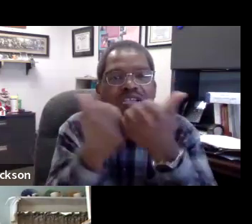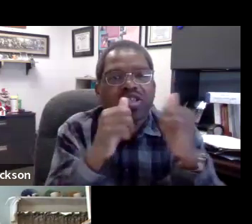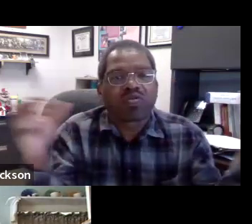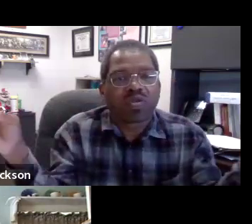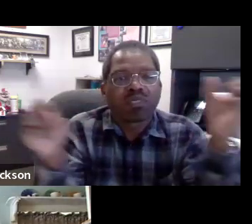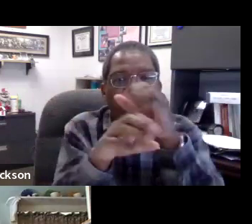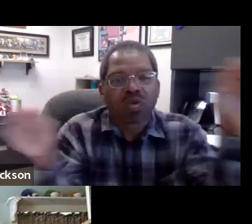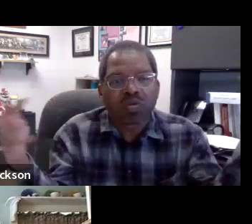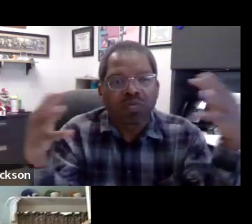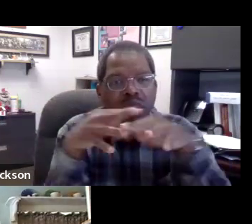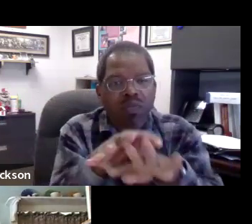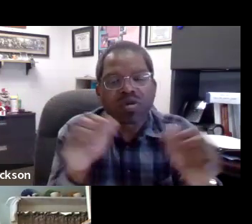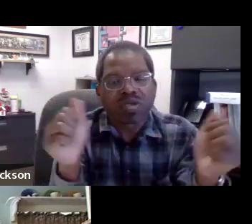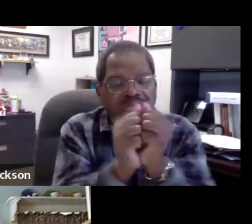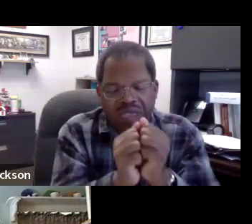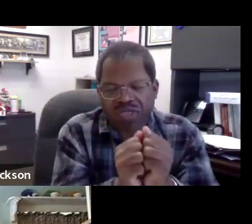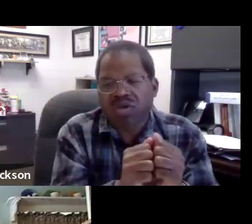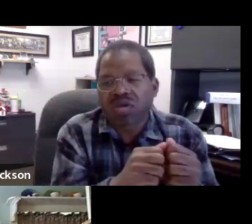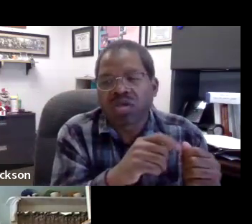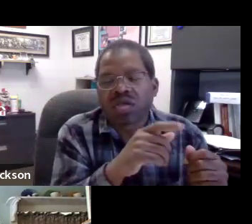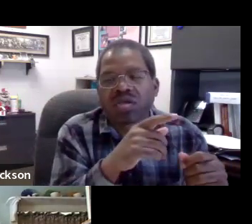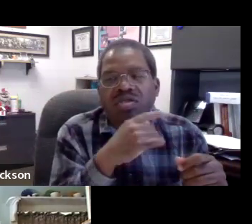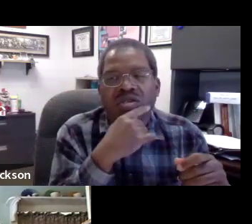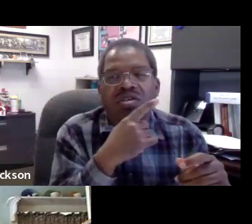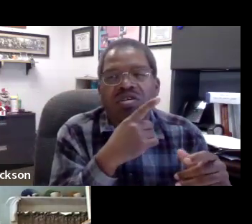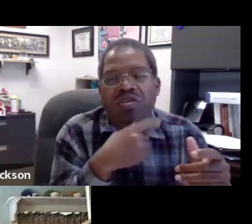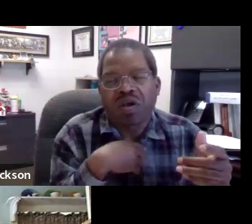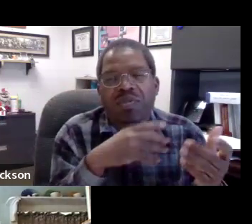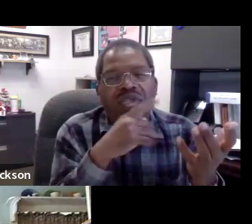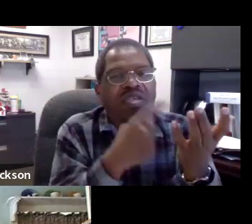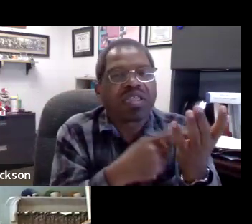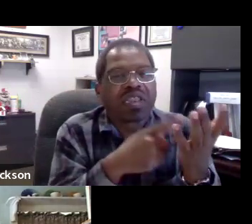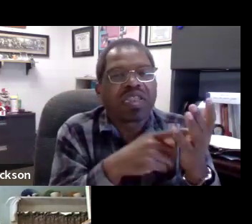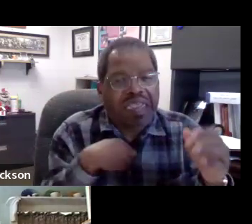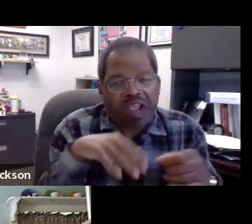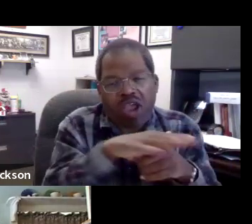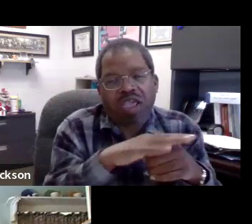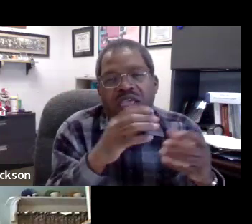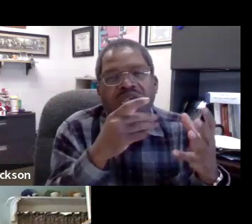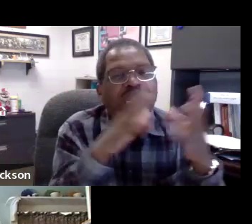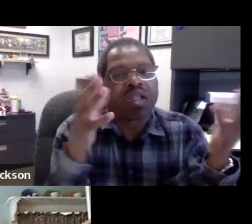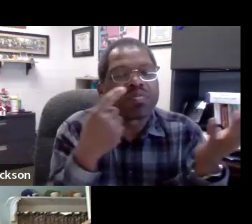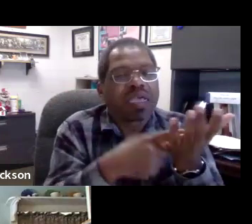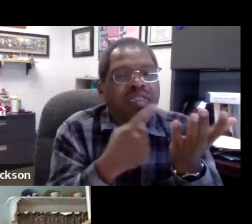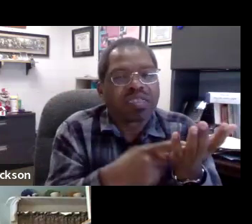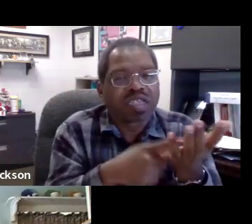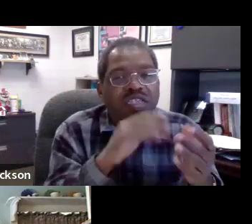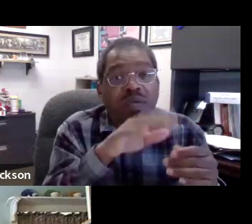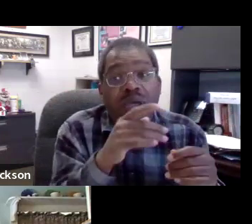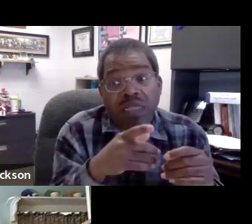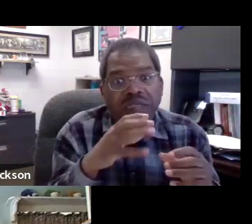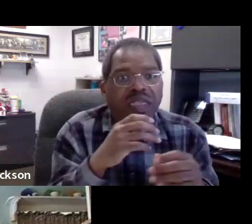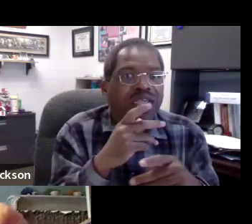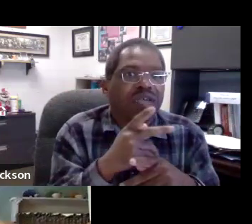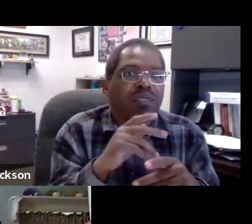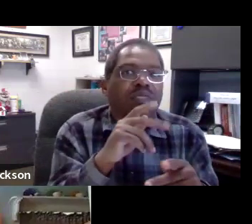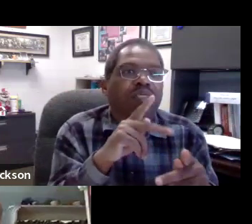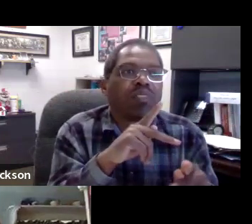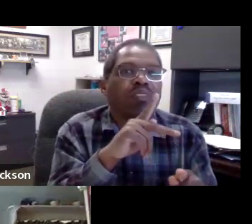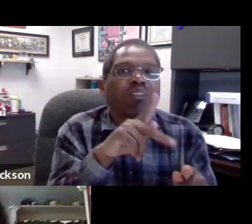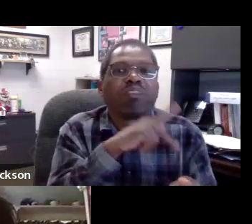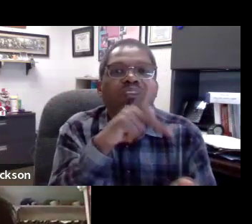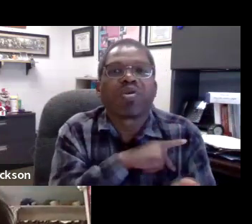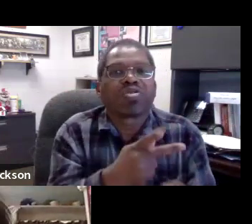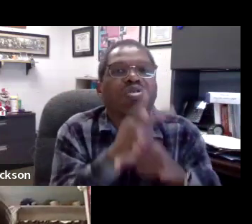ASL/Eng Interpreter-Addy (she/her): trying to get all the different departments involved together that are in that state. And so we did discuss that locally. That was one of the big discussions at least.